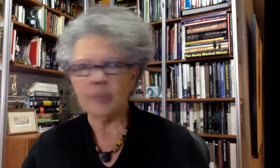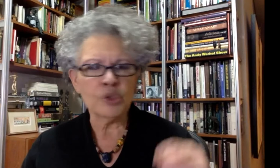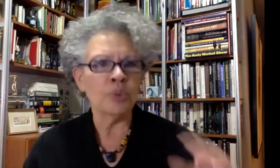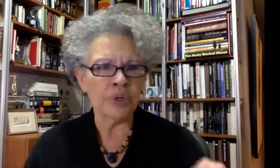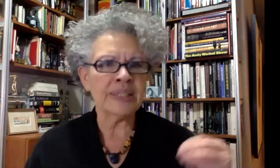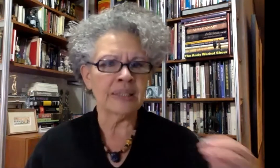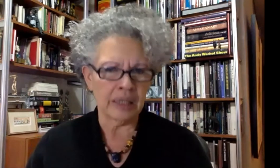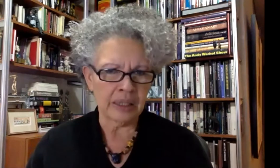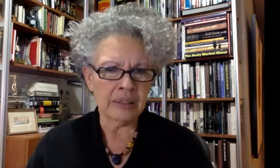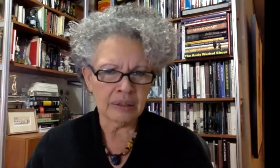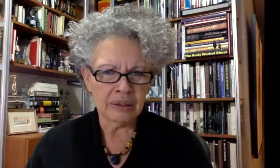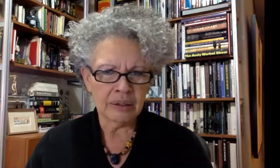sounds like Dana's work...